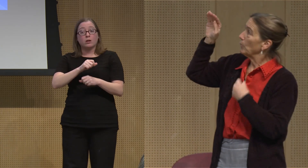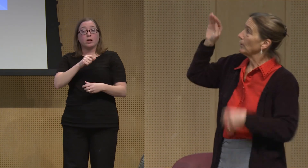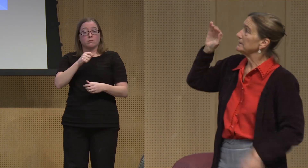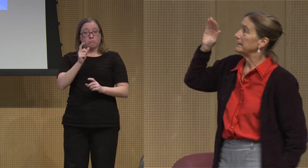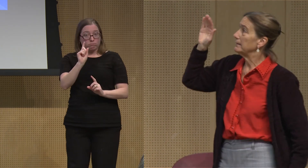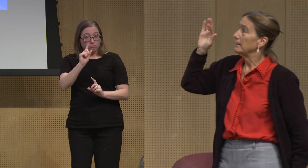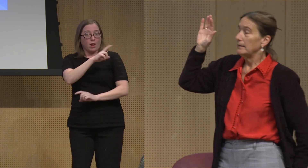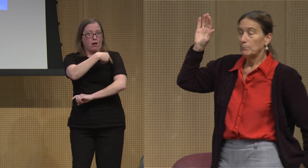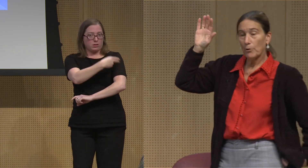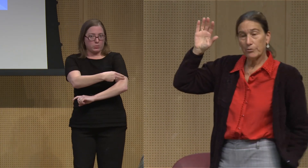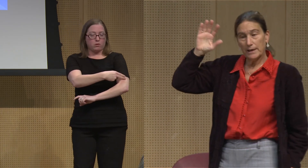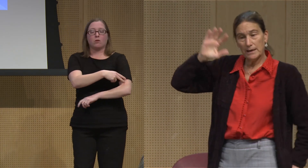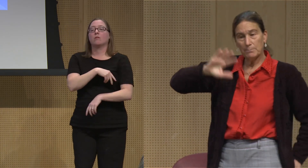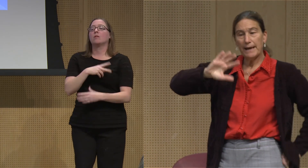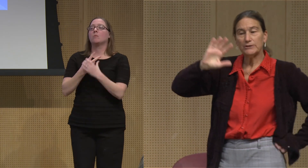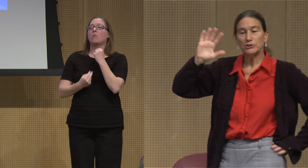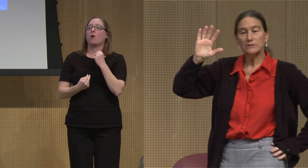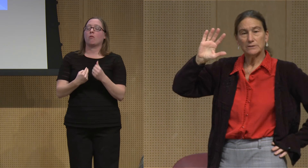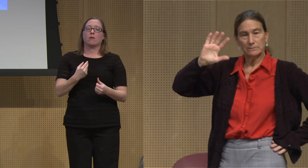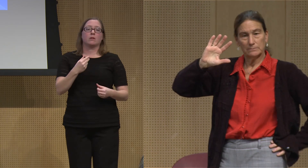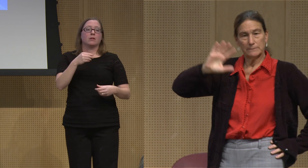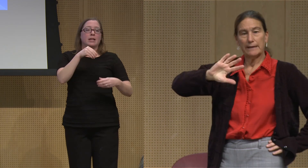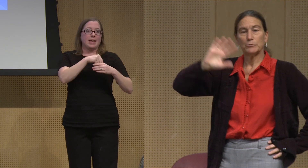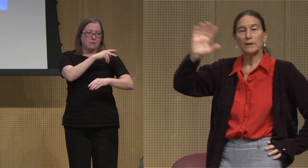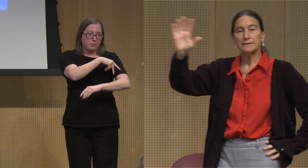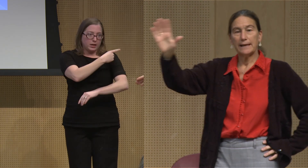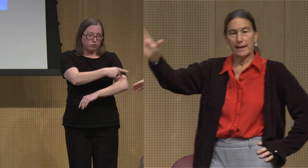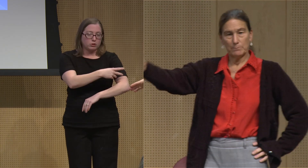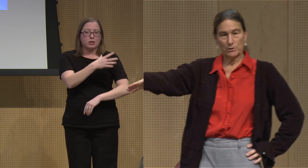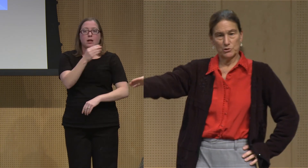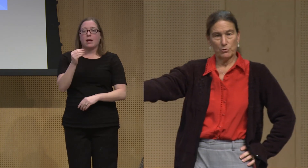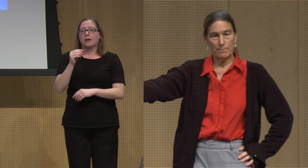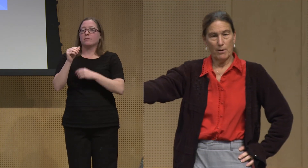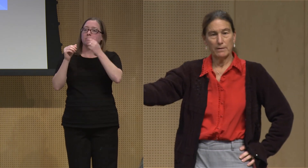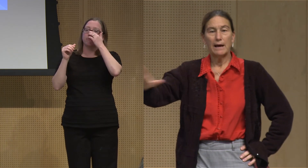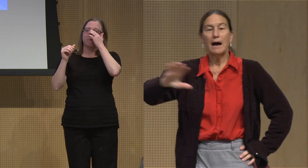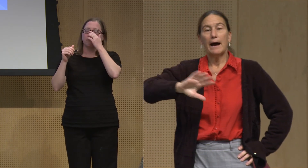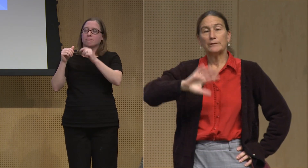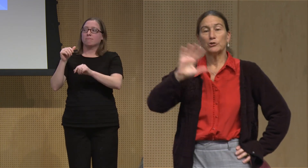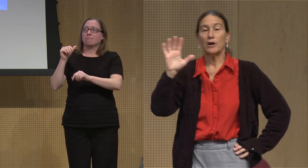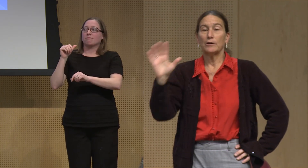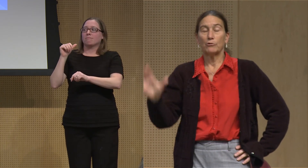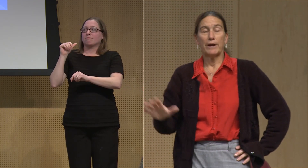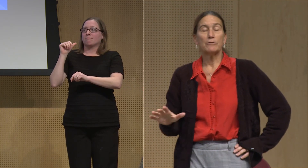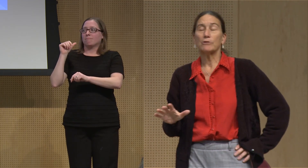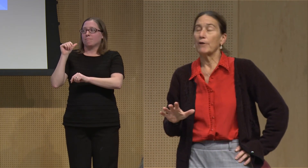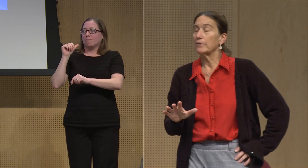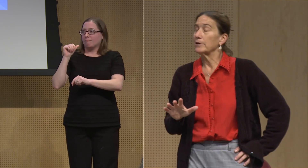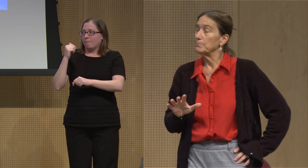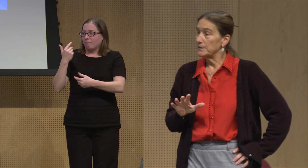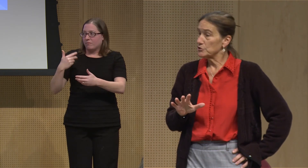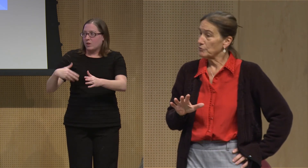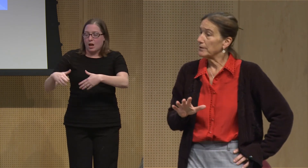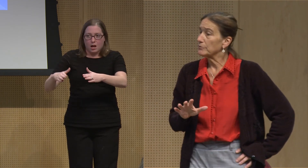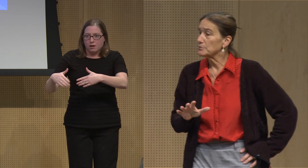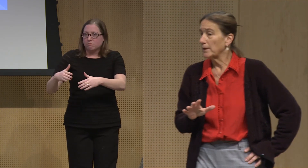IN BOTH THE IN-PATIENT AS WELL AS THE AMBULATORY PART. I TOOK ON GREATER AND GREATER ADMINISTRATIVE